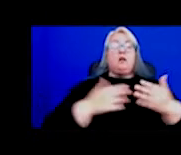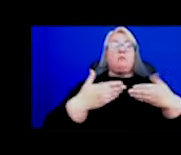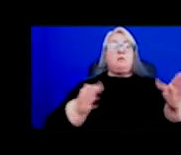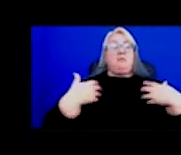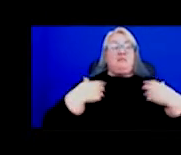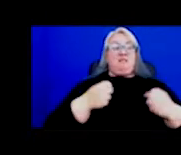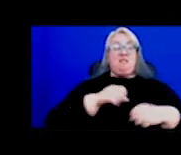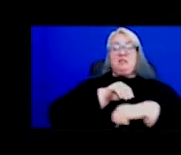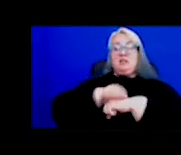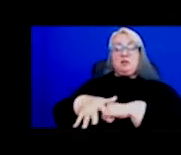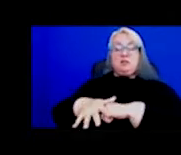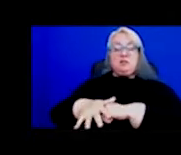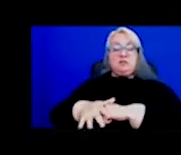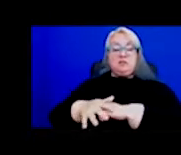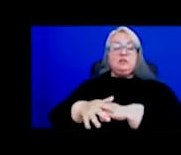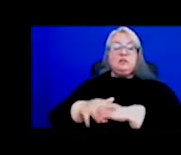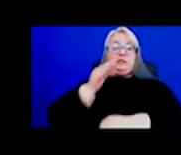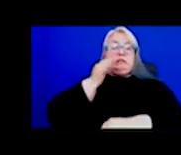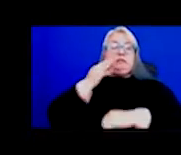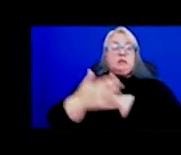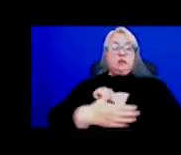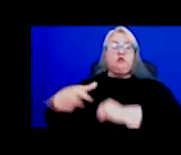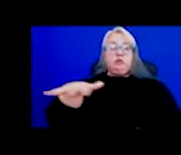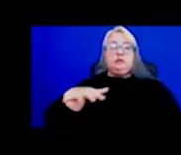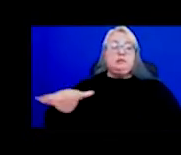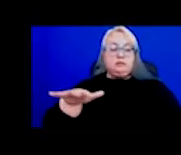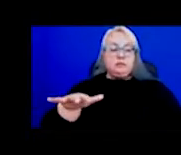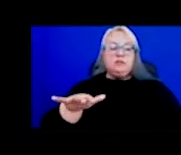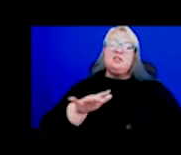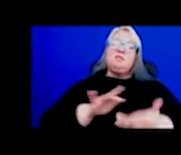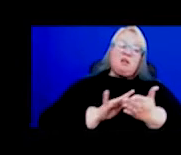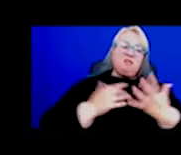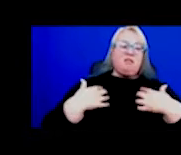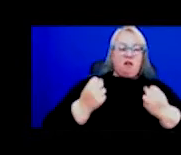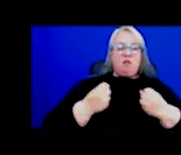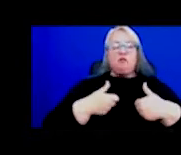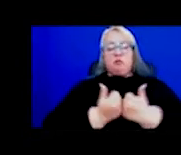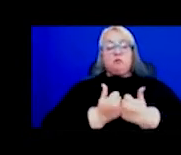there are medical and Health Care related issues but there's also challenges related to population